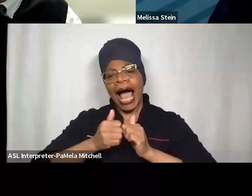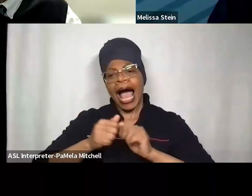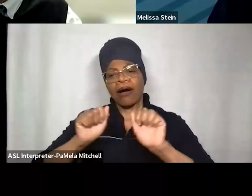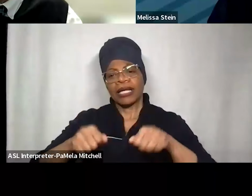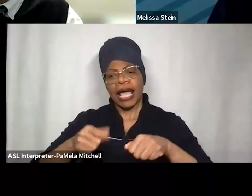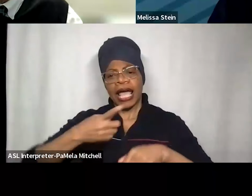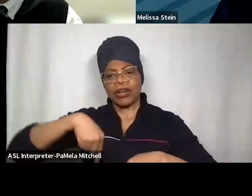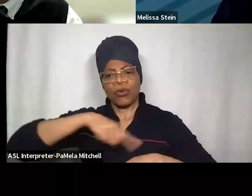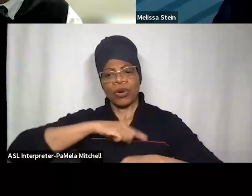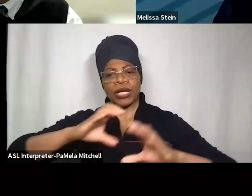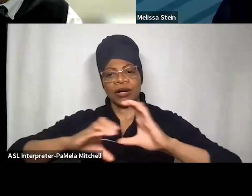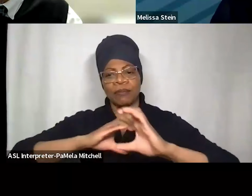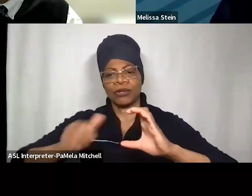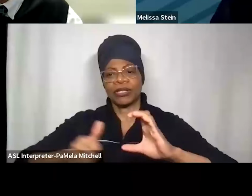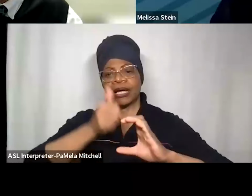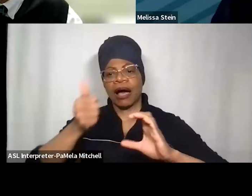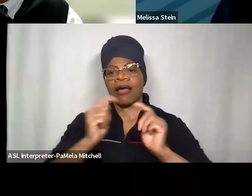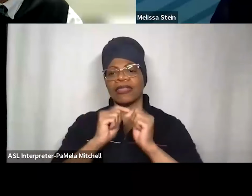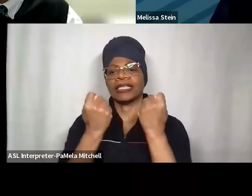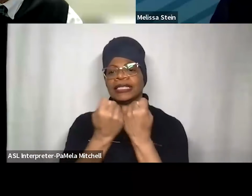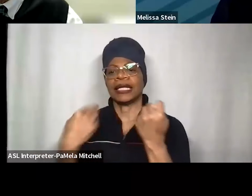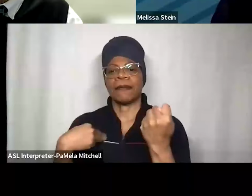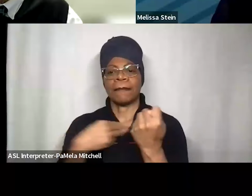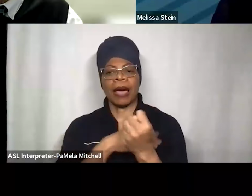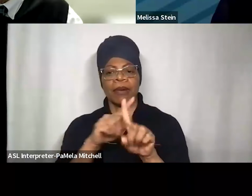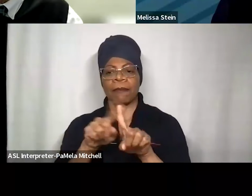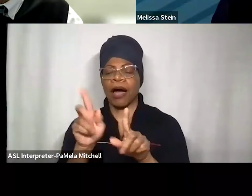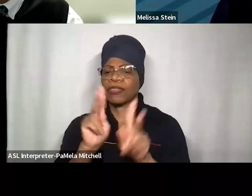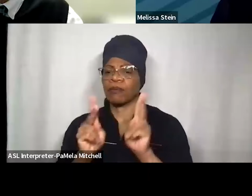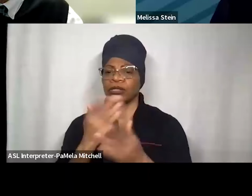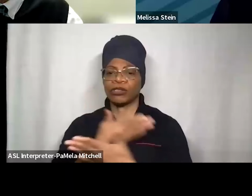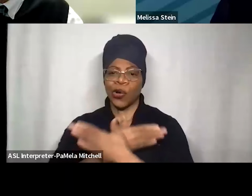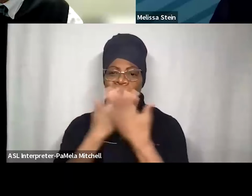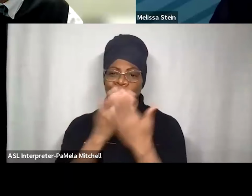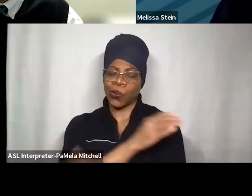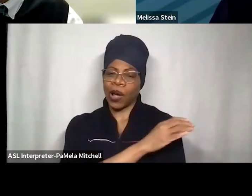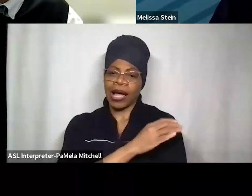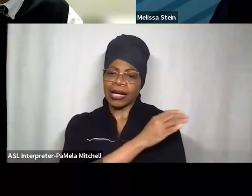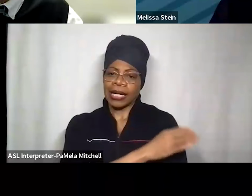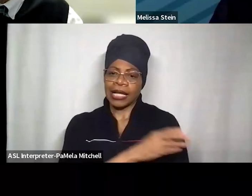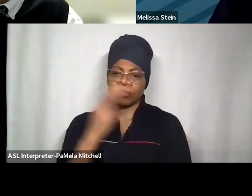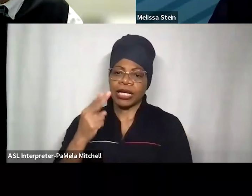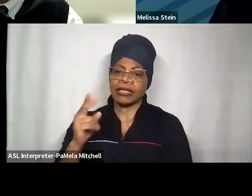that even though a participant does not have any clinical history, they could still benefit from treatment in a drug court program